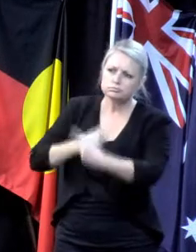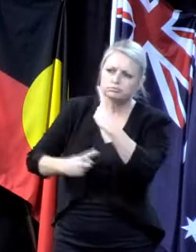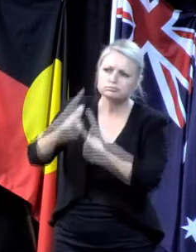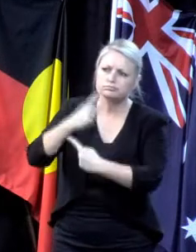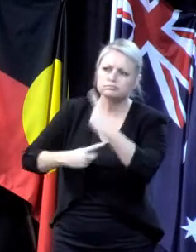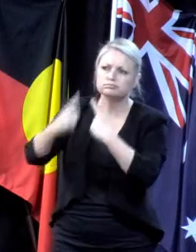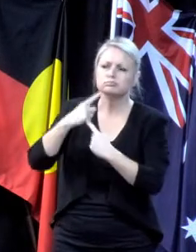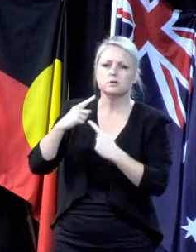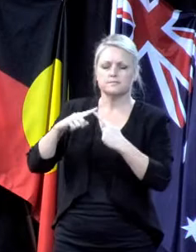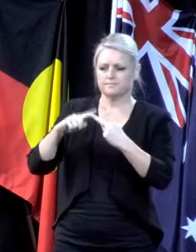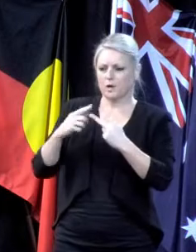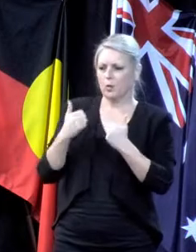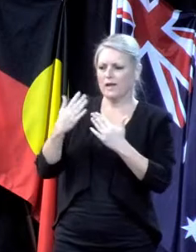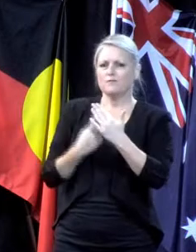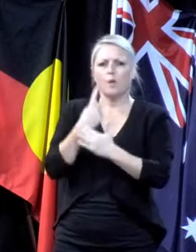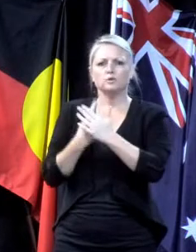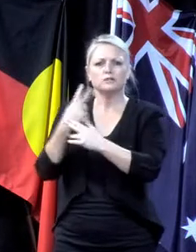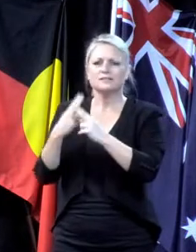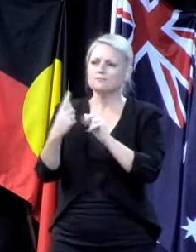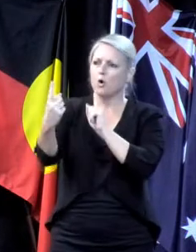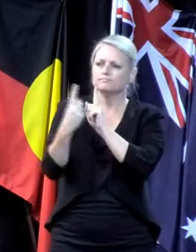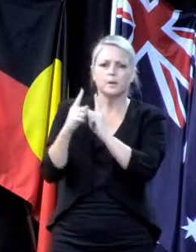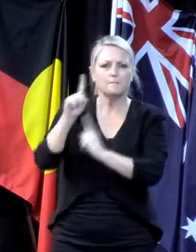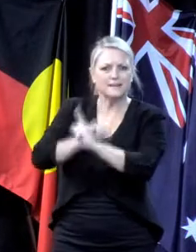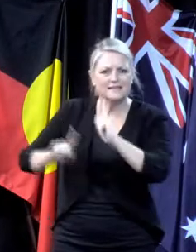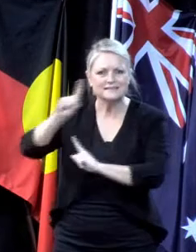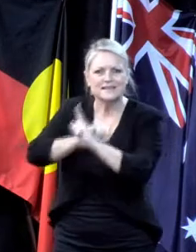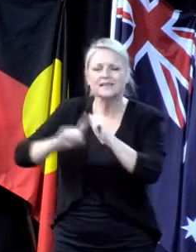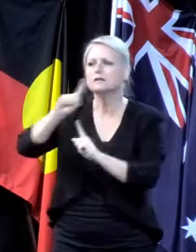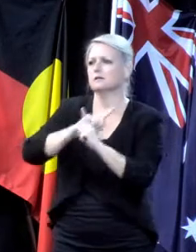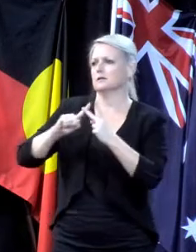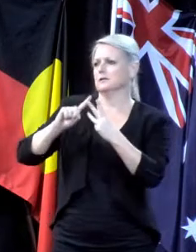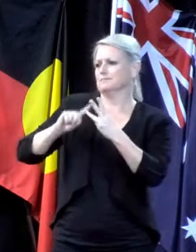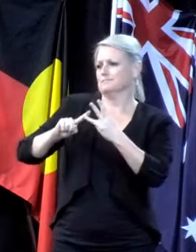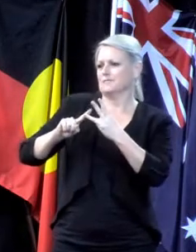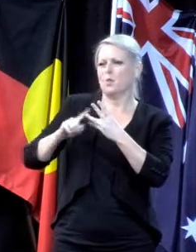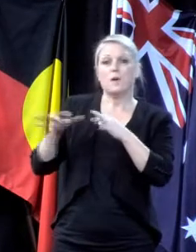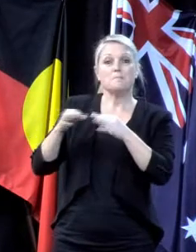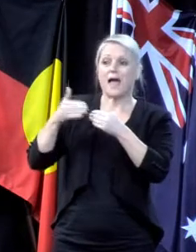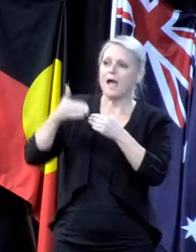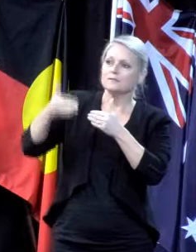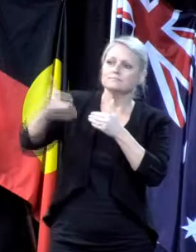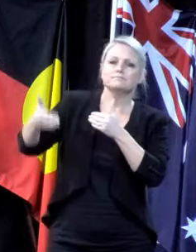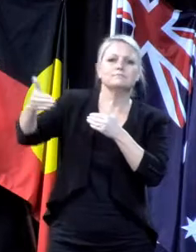We make sure that, in advance, that we can meet. We let them know, so when we had this complex -